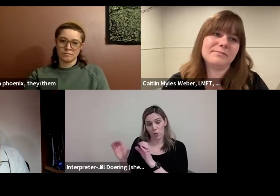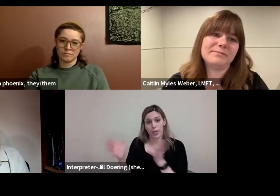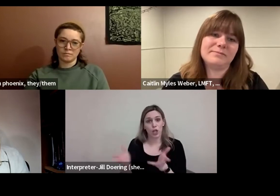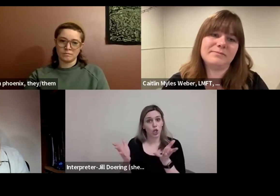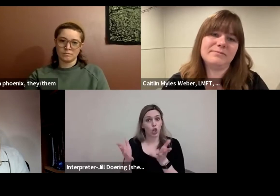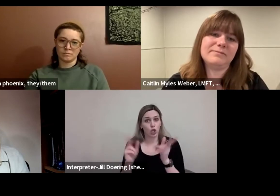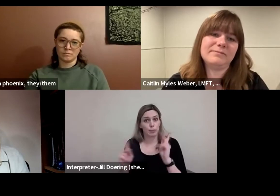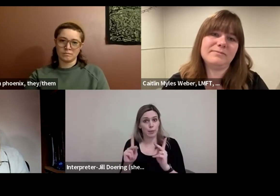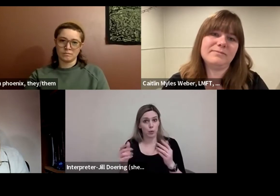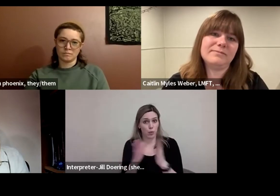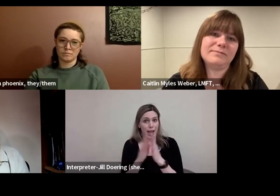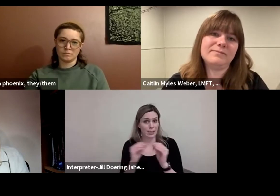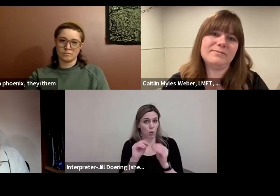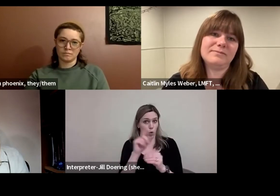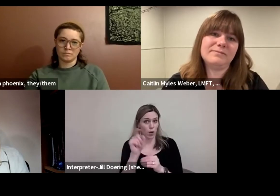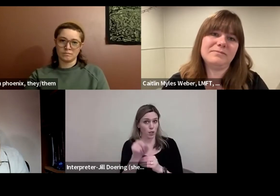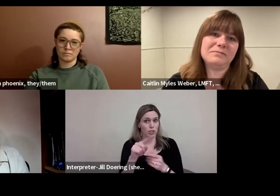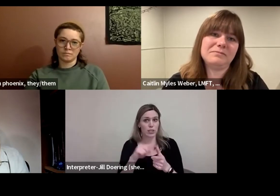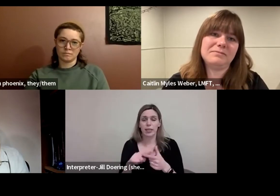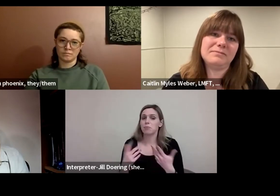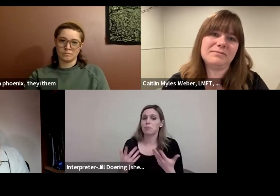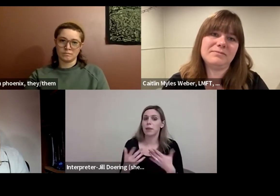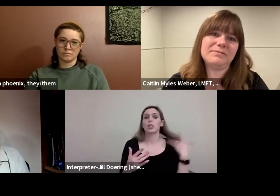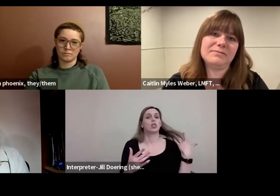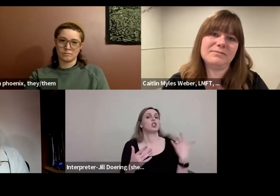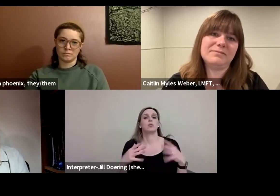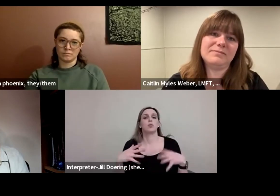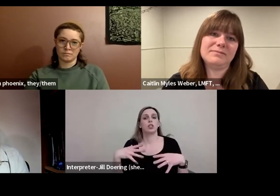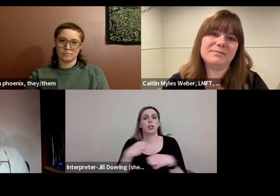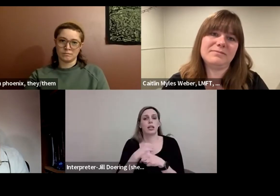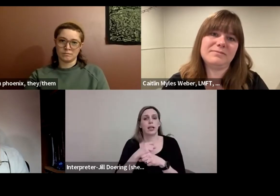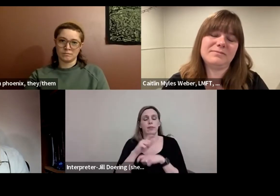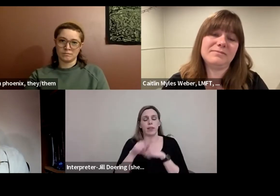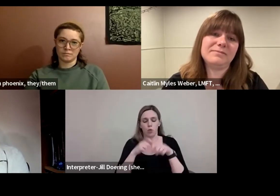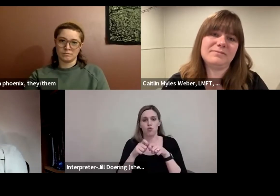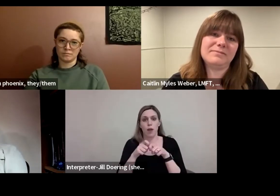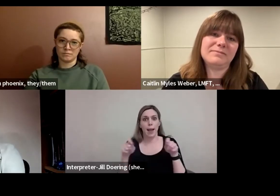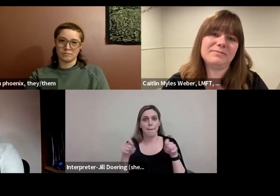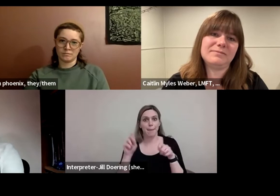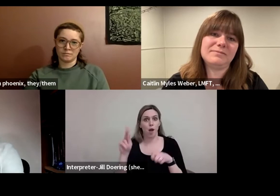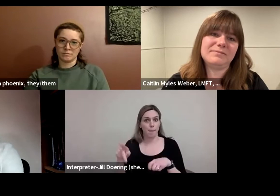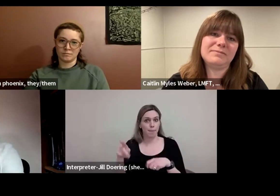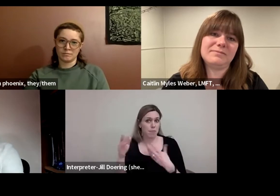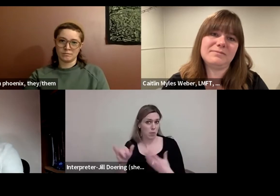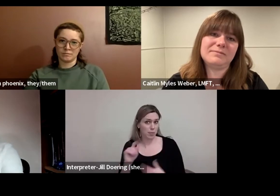and if each of you can share a little bit, like kind of a wrap up, that would be cool.